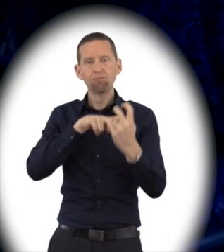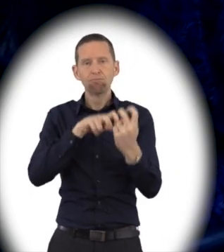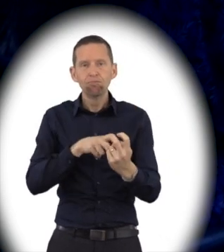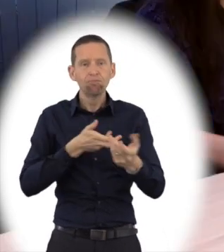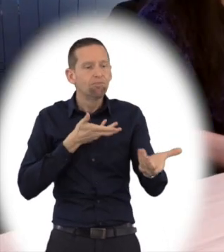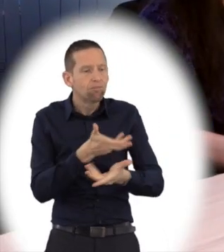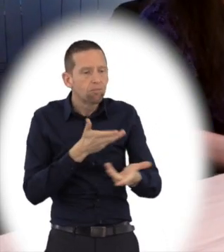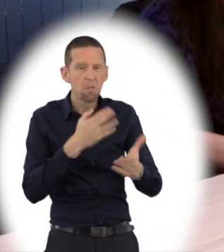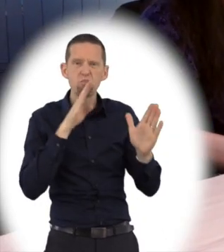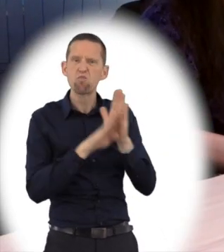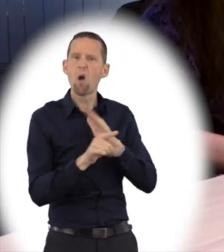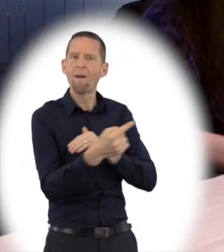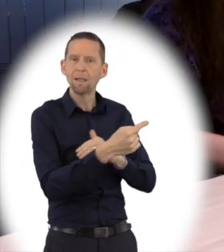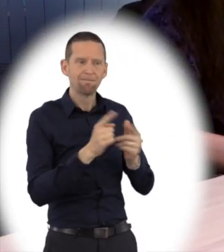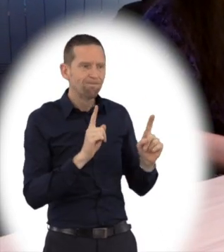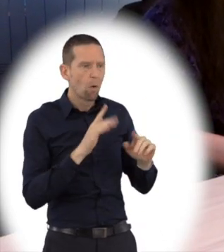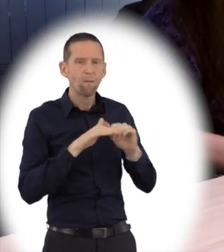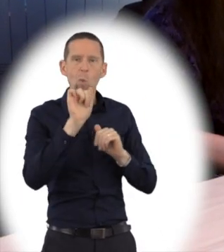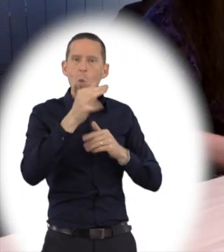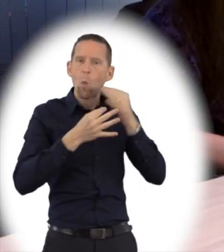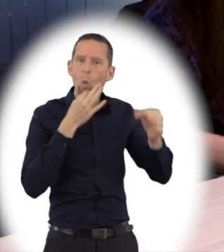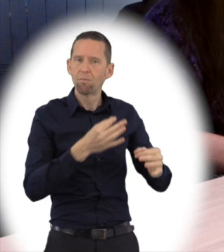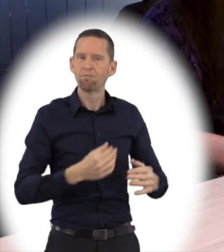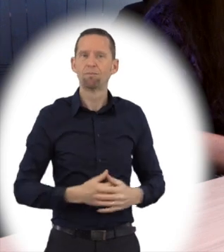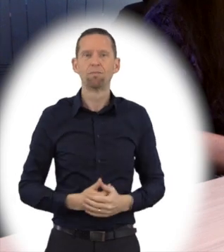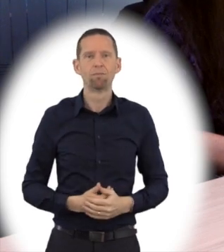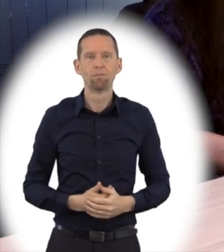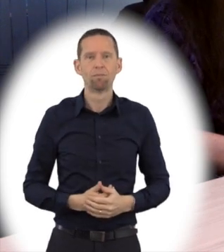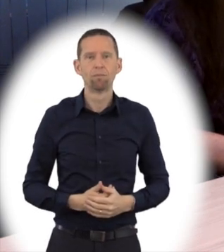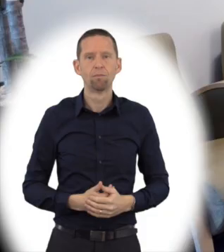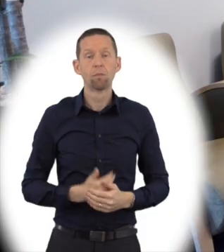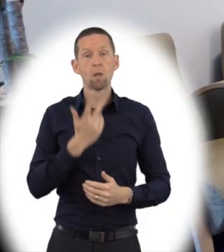to speak with a staff member in a private room about your enquiry.